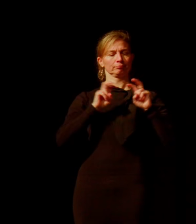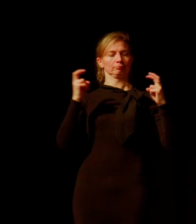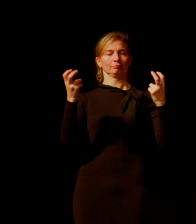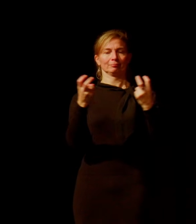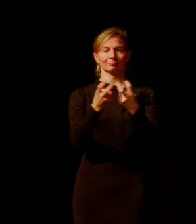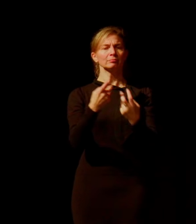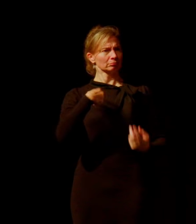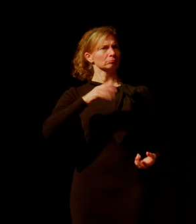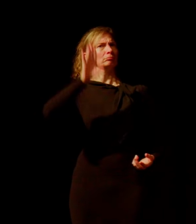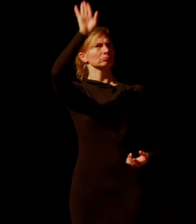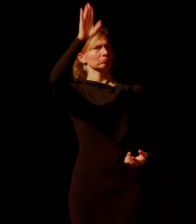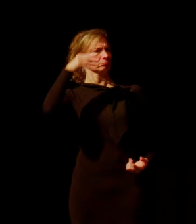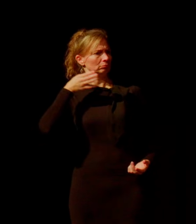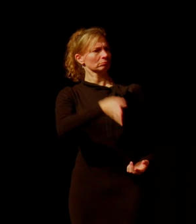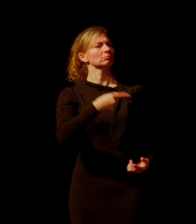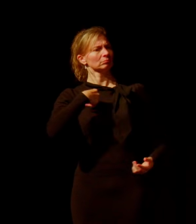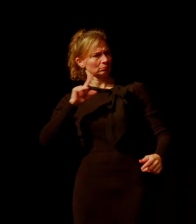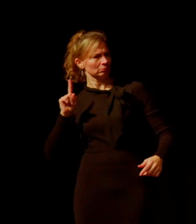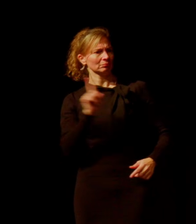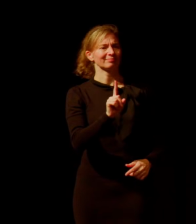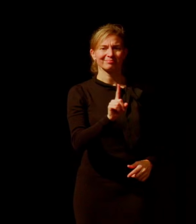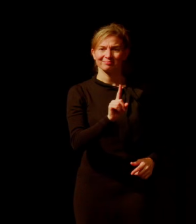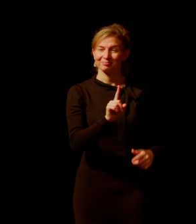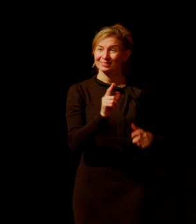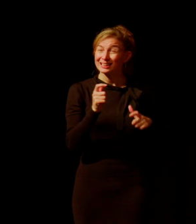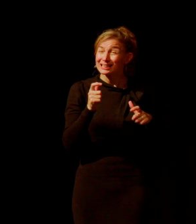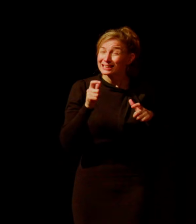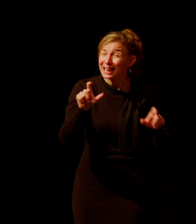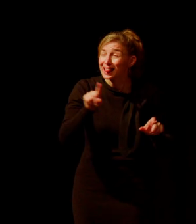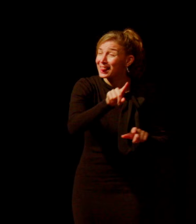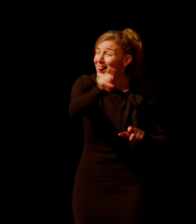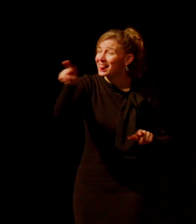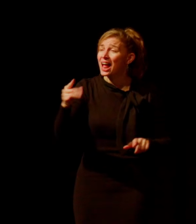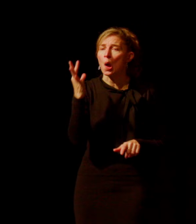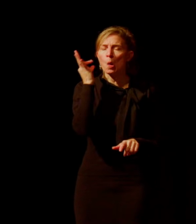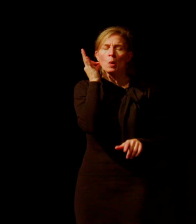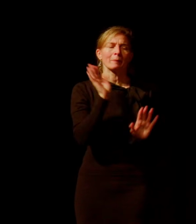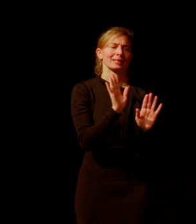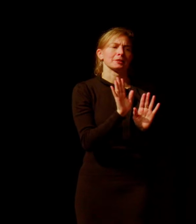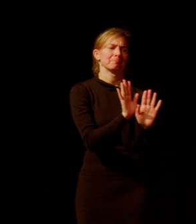Because we have been deeply conditioned to compromise, to put others first,